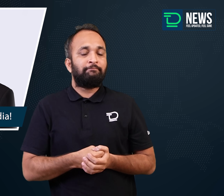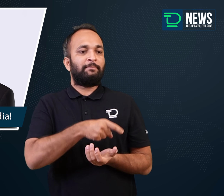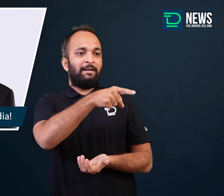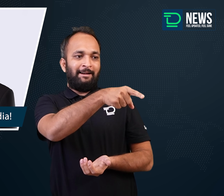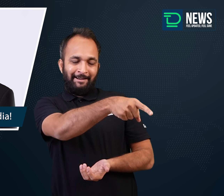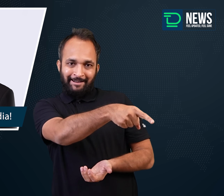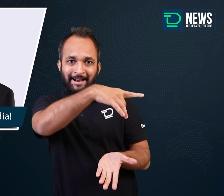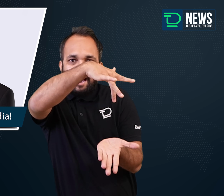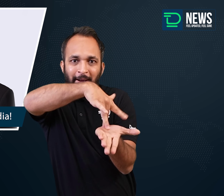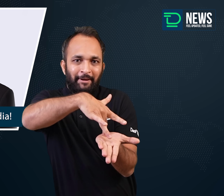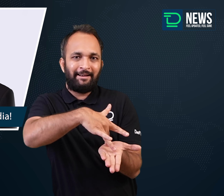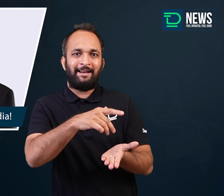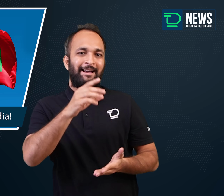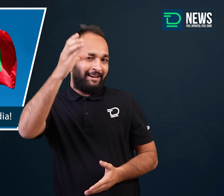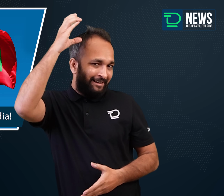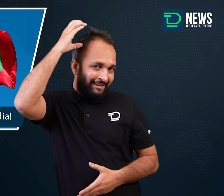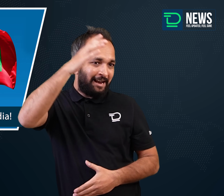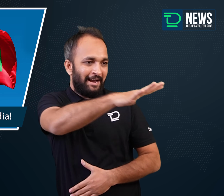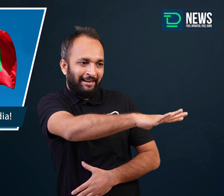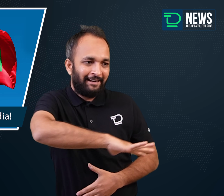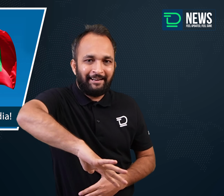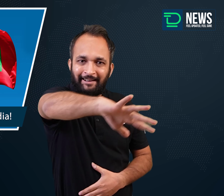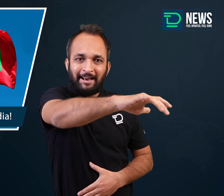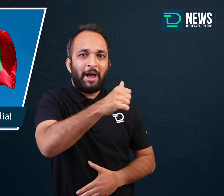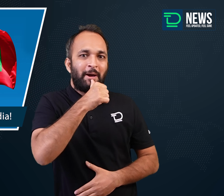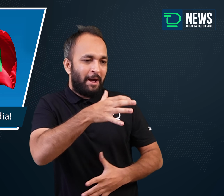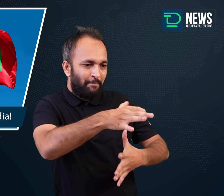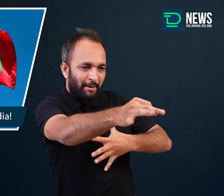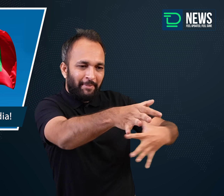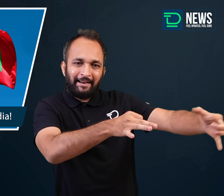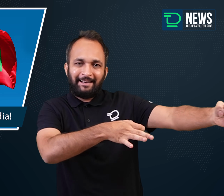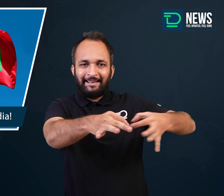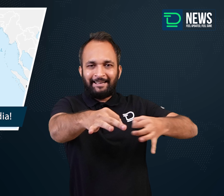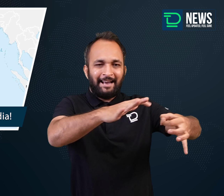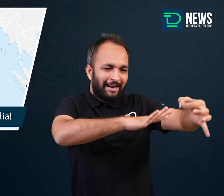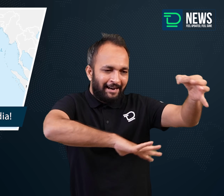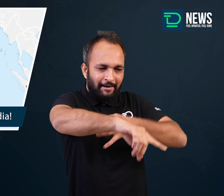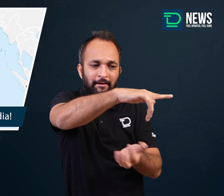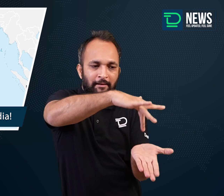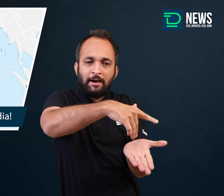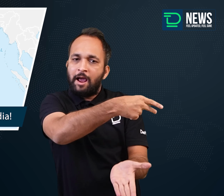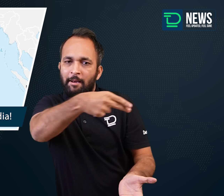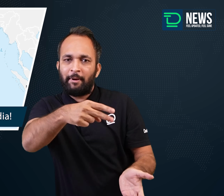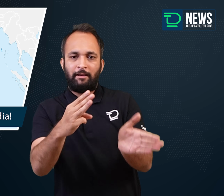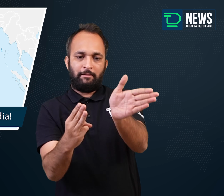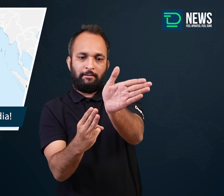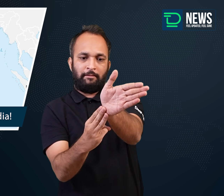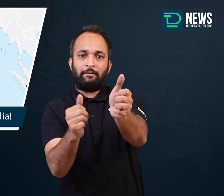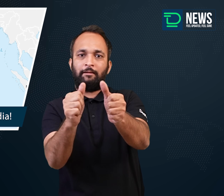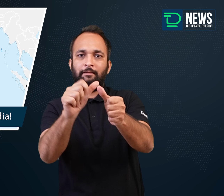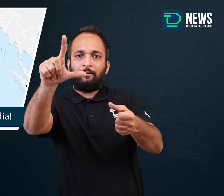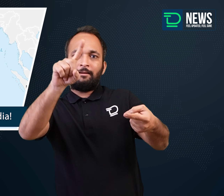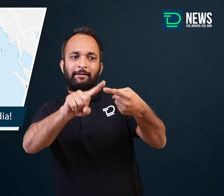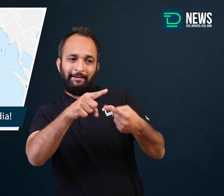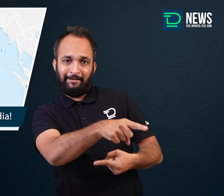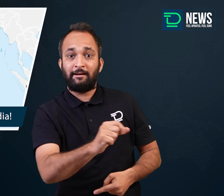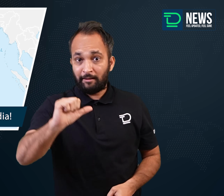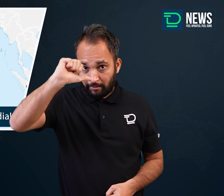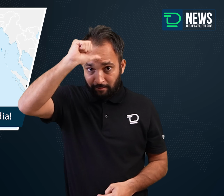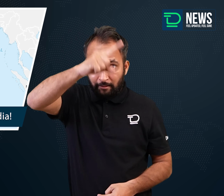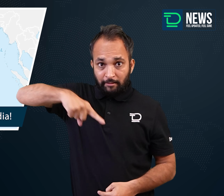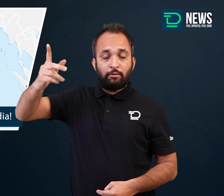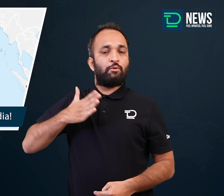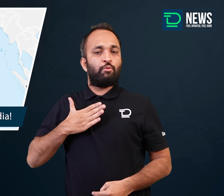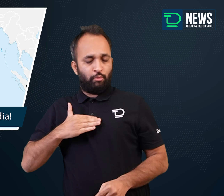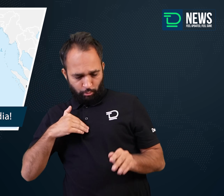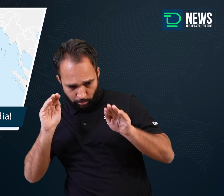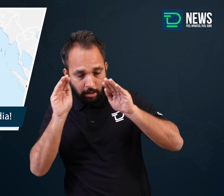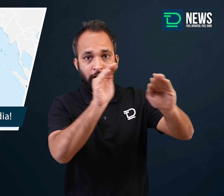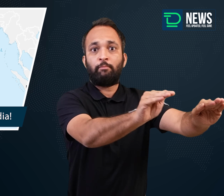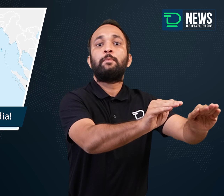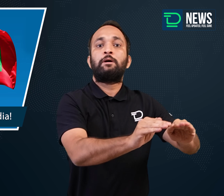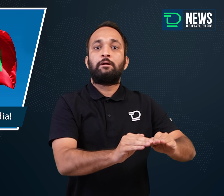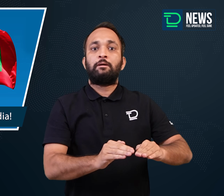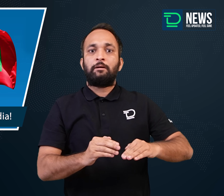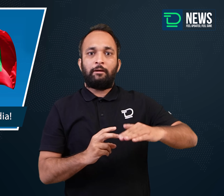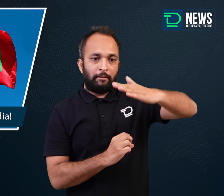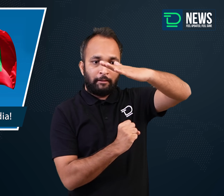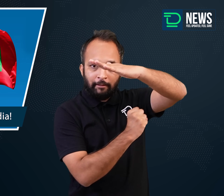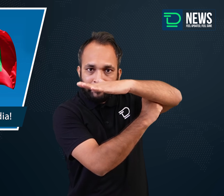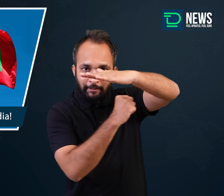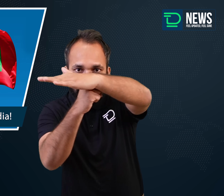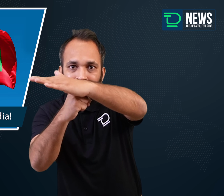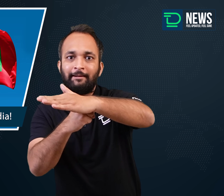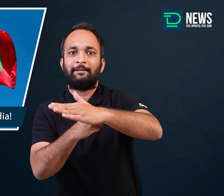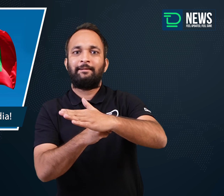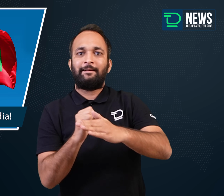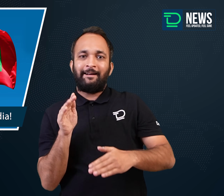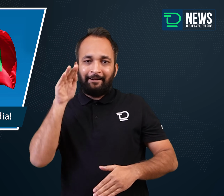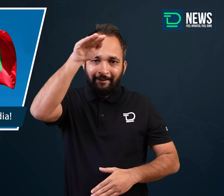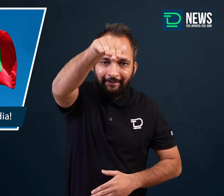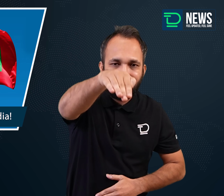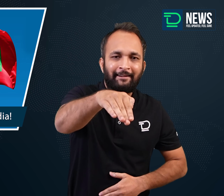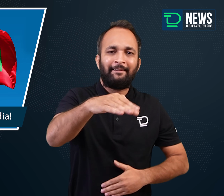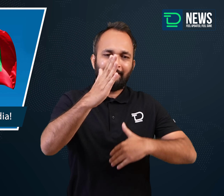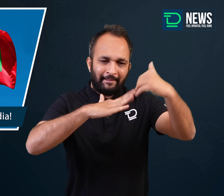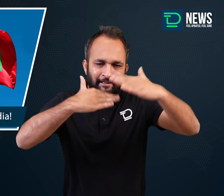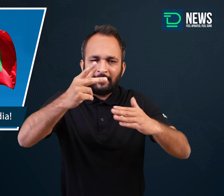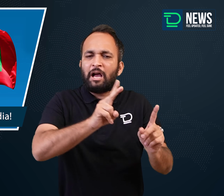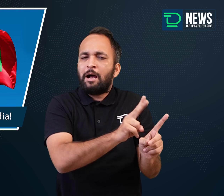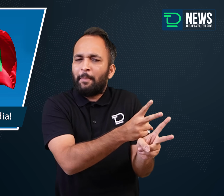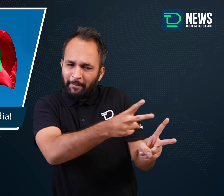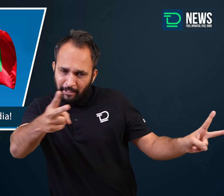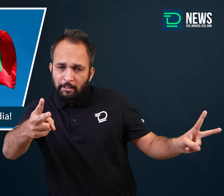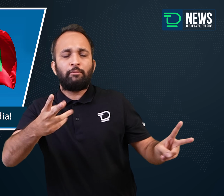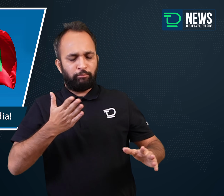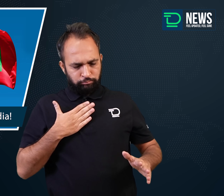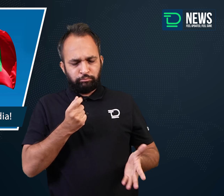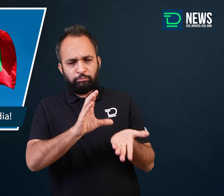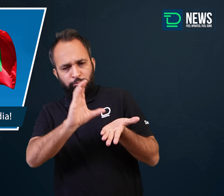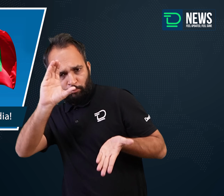India helped the Maldives build bridges between Male and other islands.